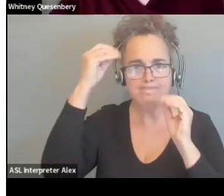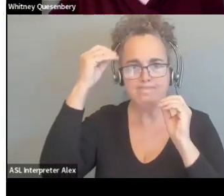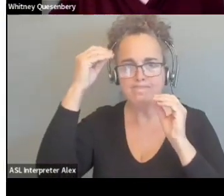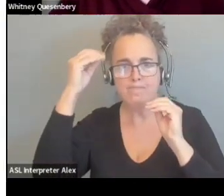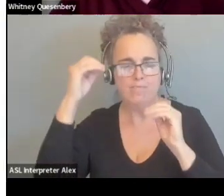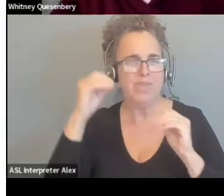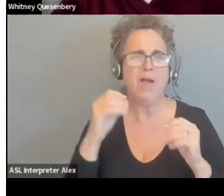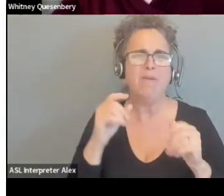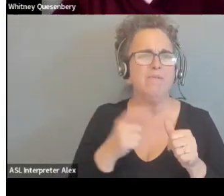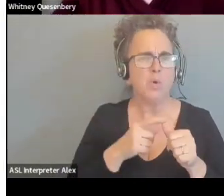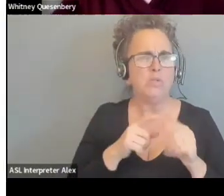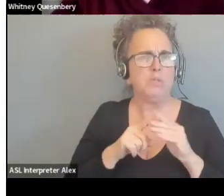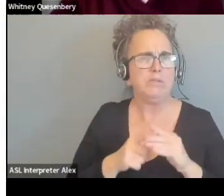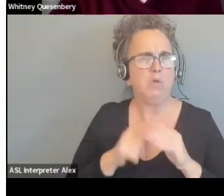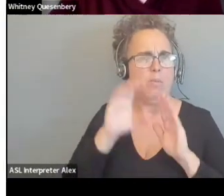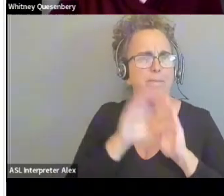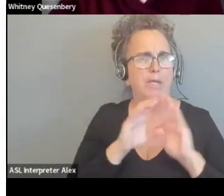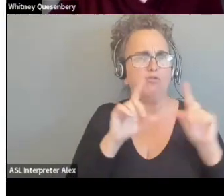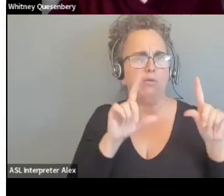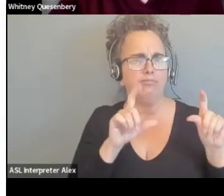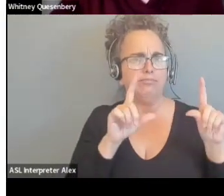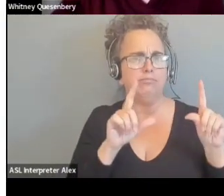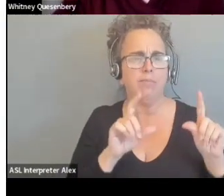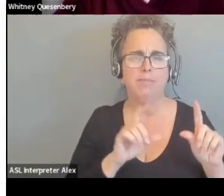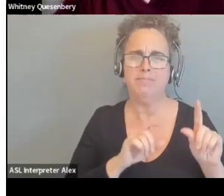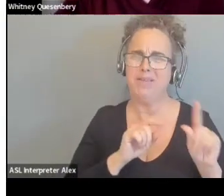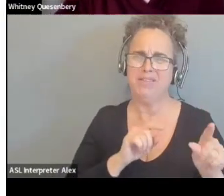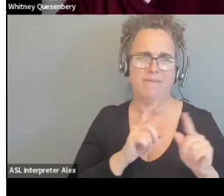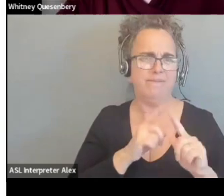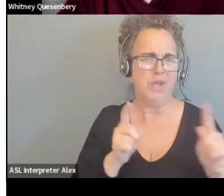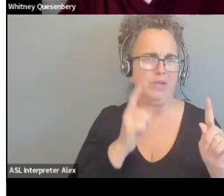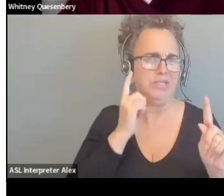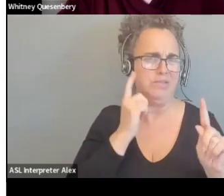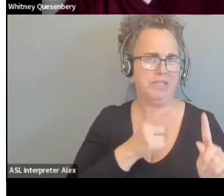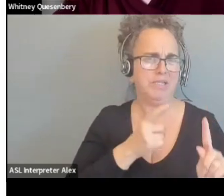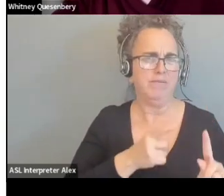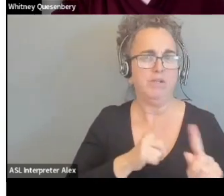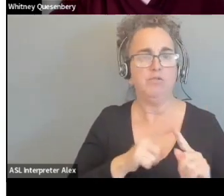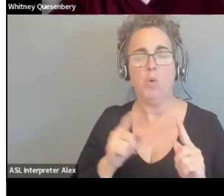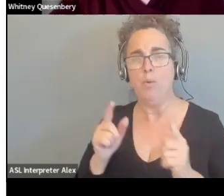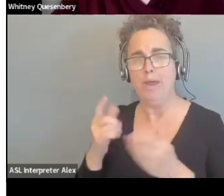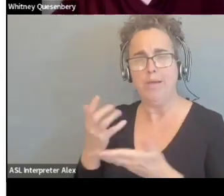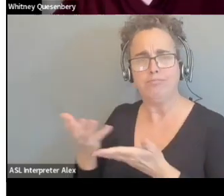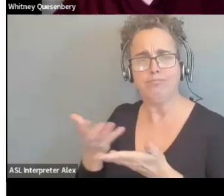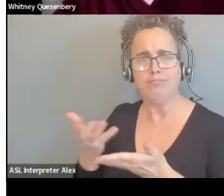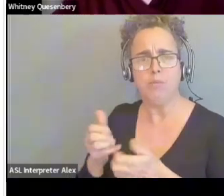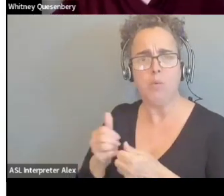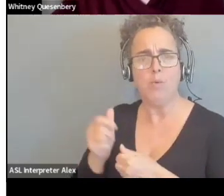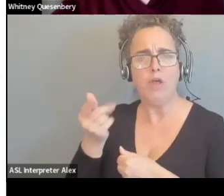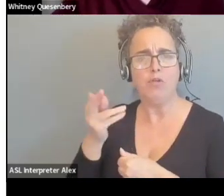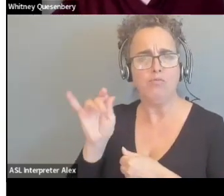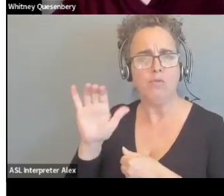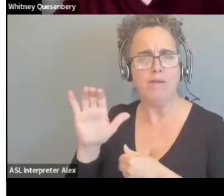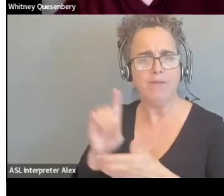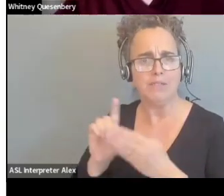but those were too specific. And so we worked with a graphic designer to create the image so that we could highlight those key features